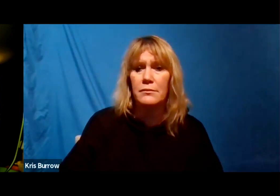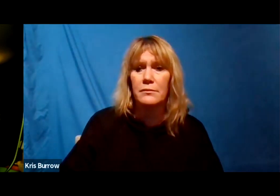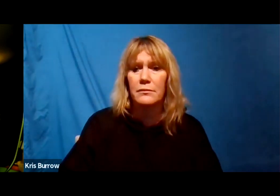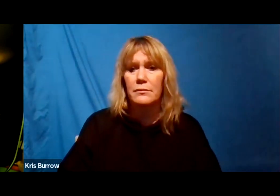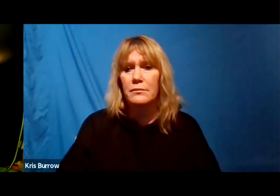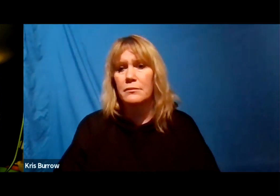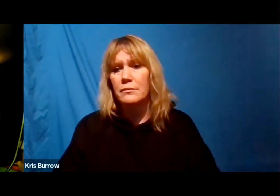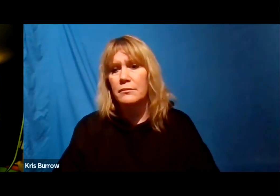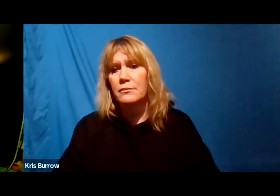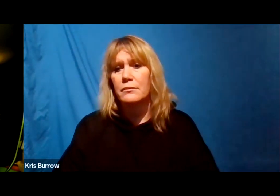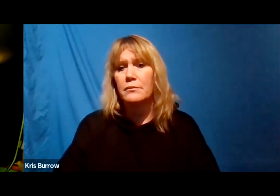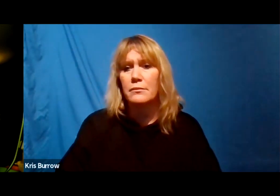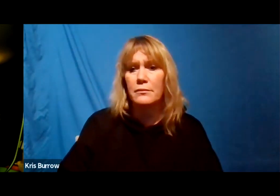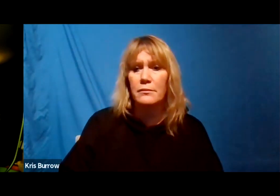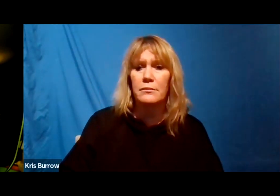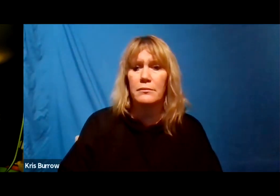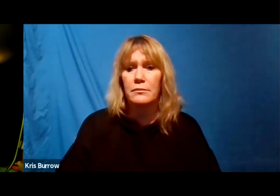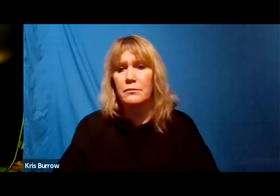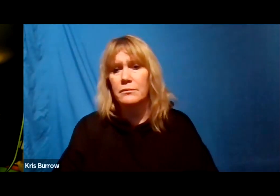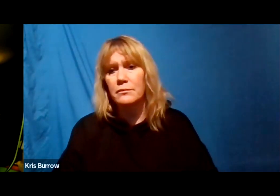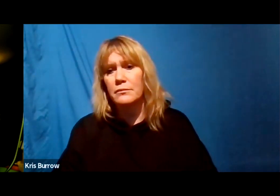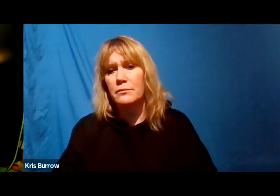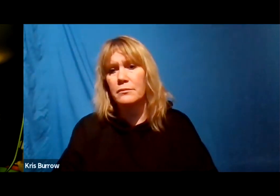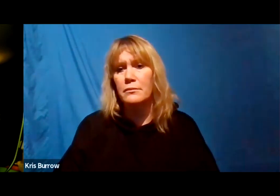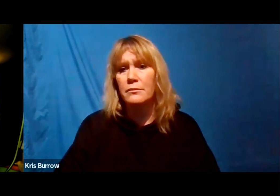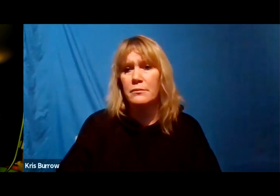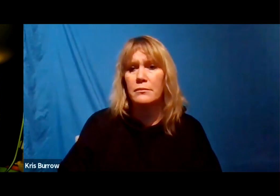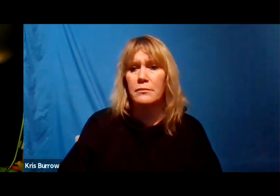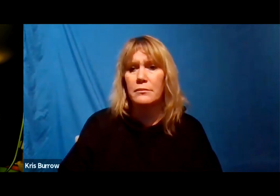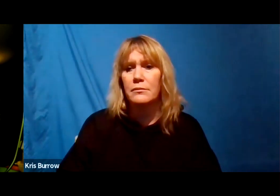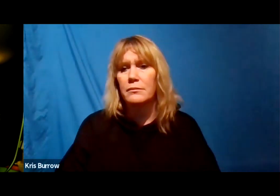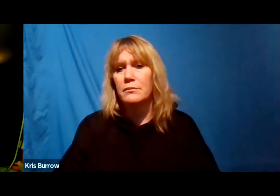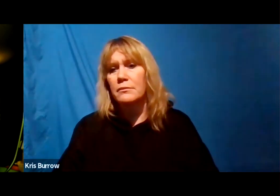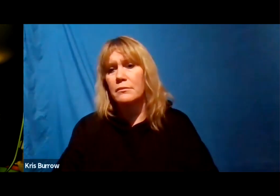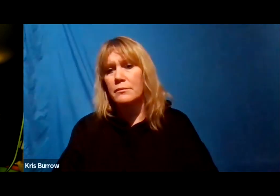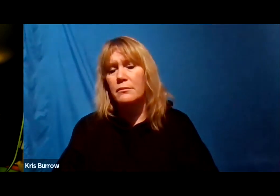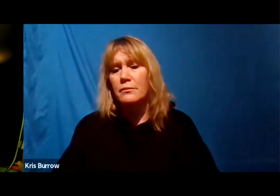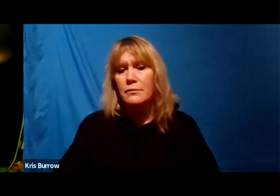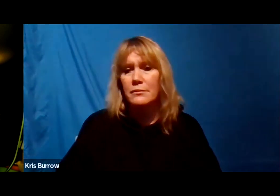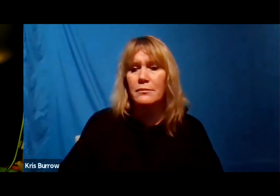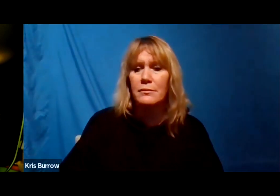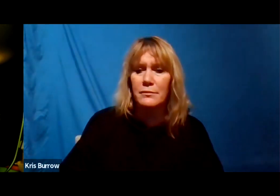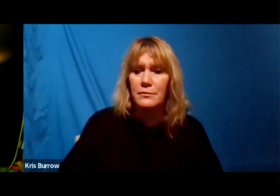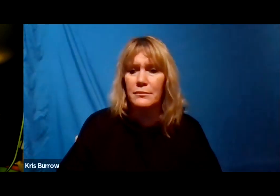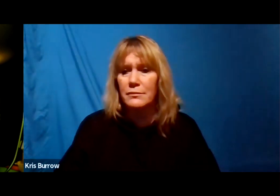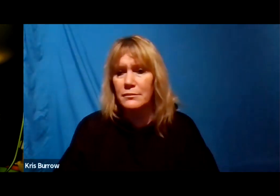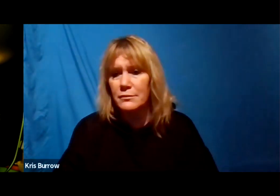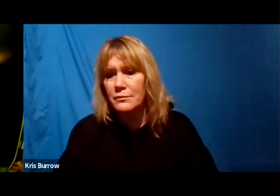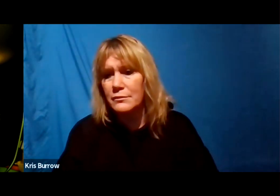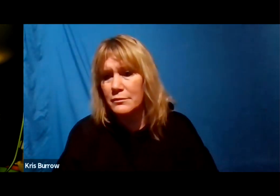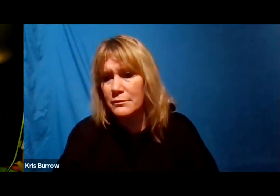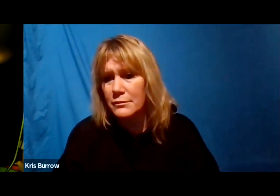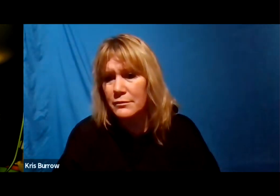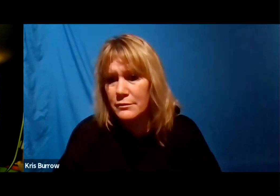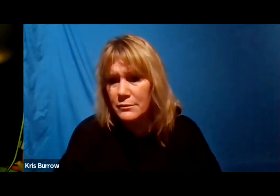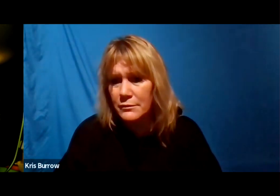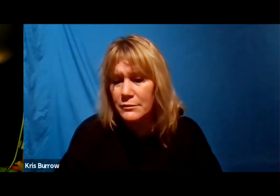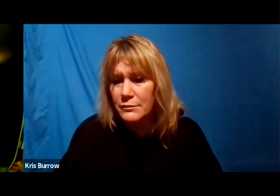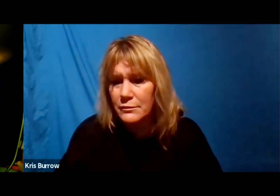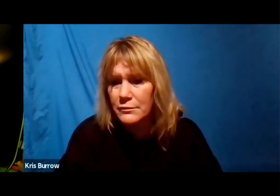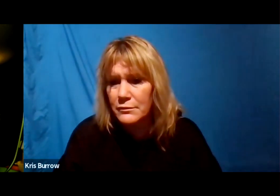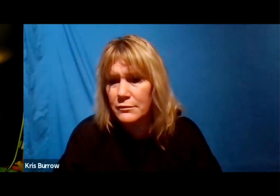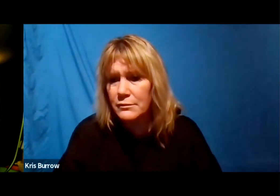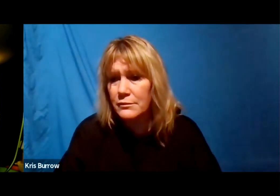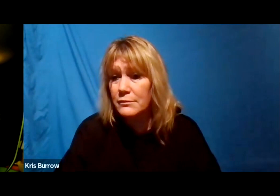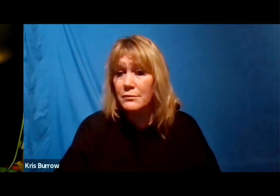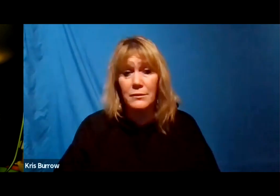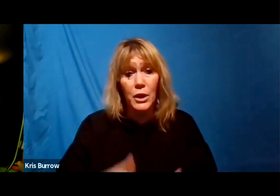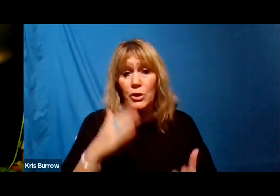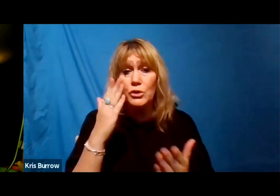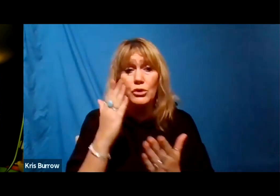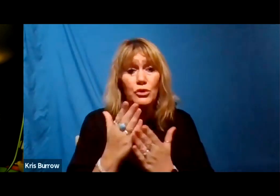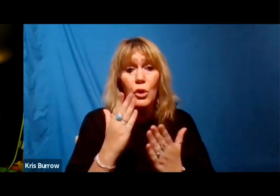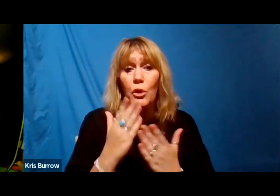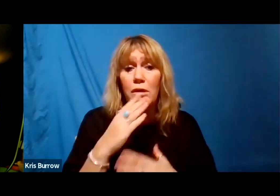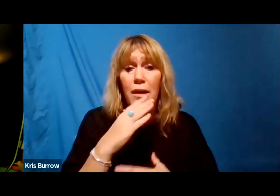A kingdom for a meaning, I say.